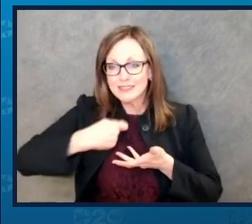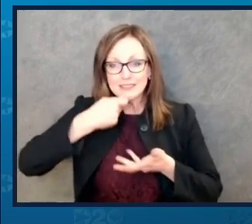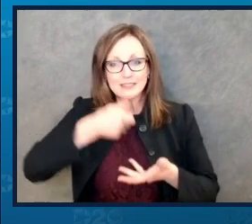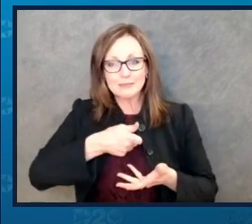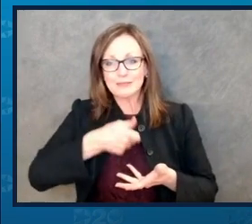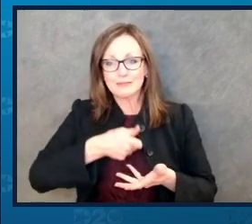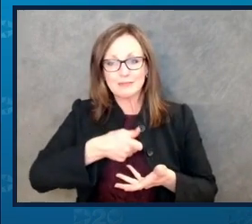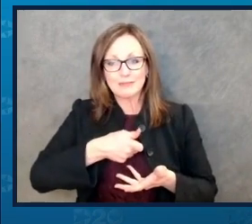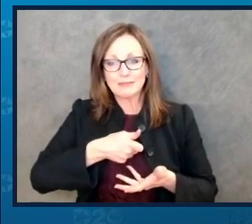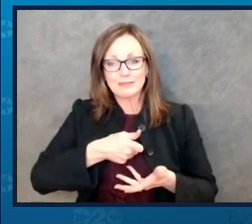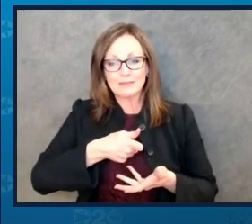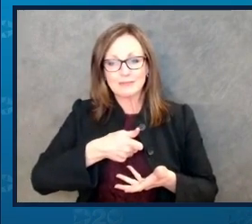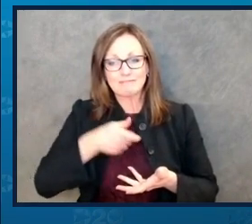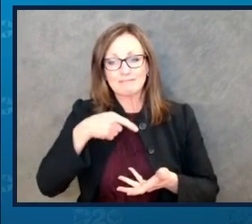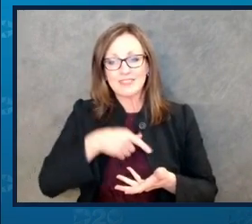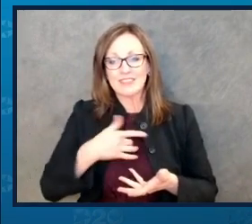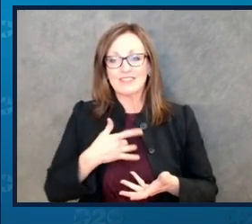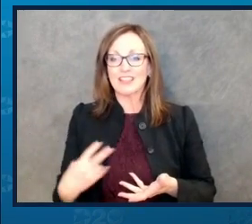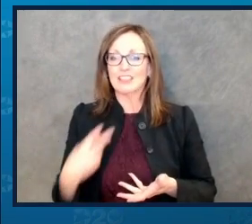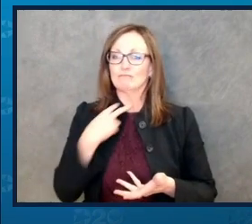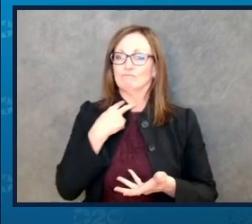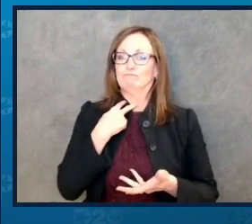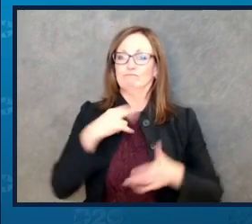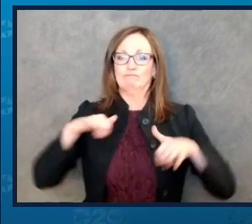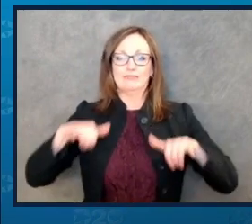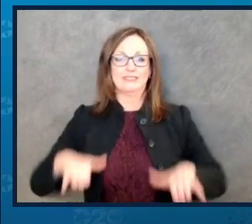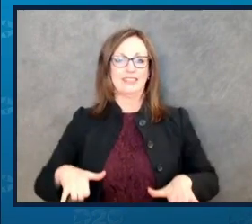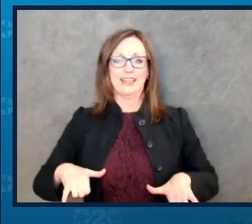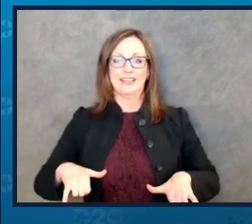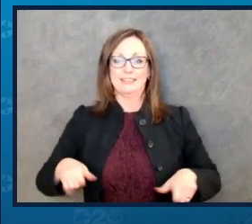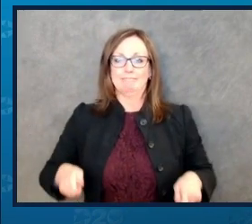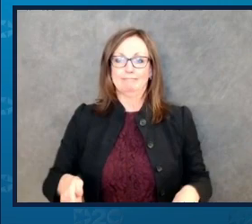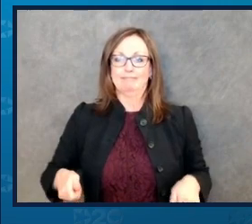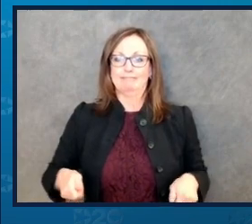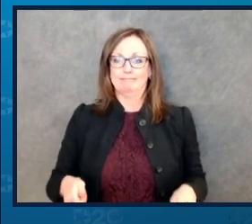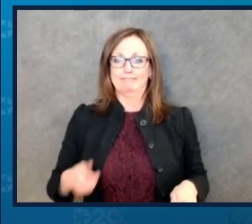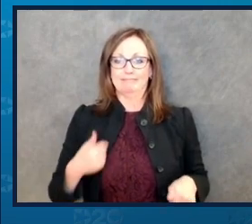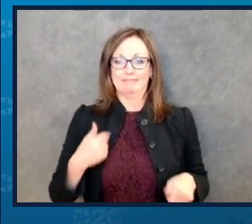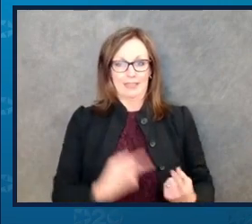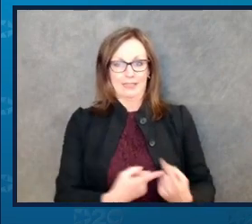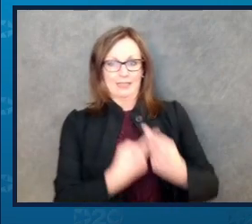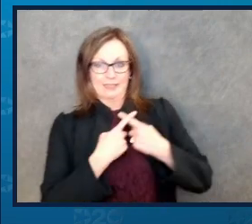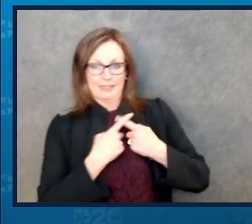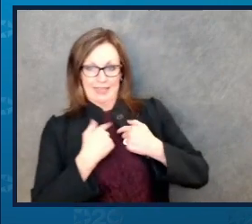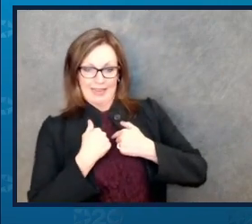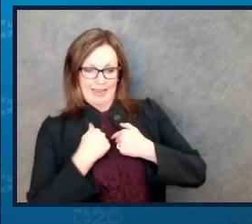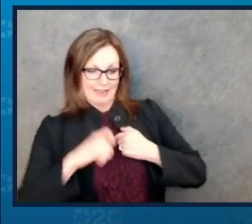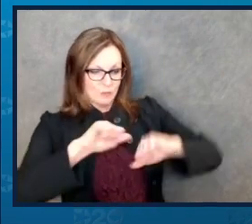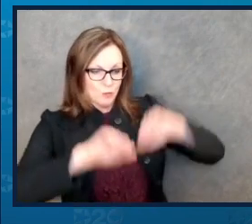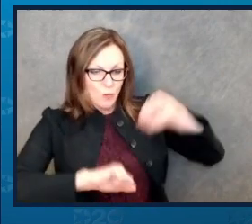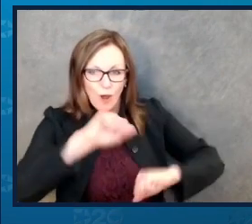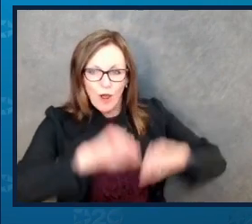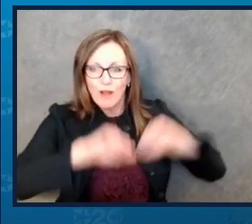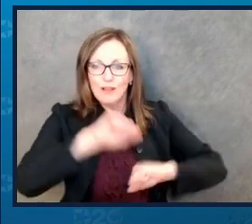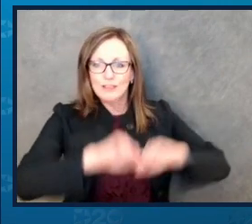HEAD-TO-TOE OR GEES INJECTION FOR MUSCLE CONTRACTIONS. I AM IN A SPACE OF GRATITUDE.